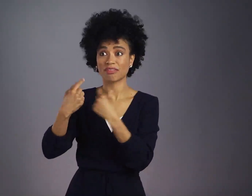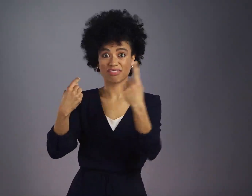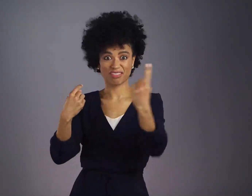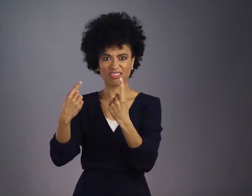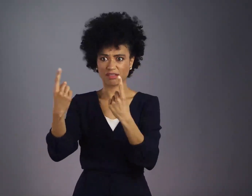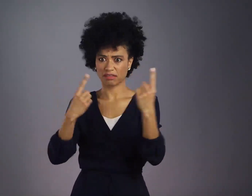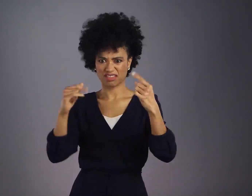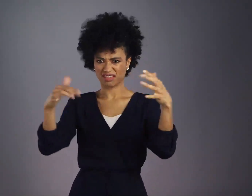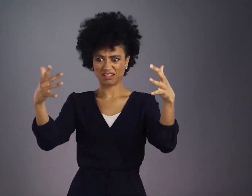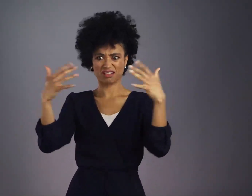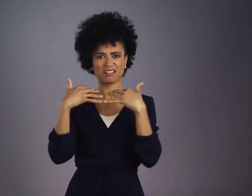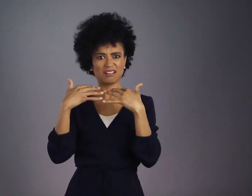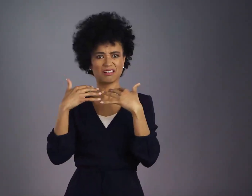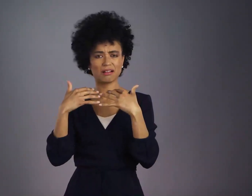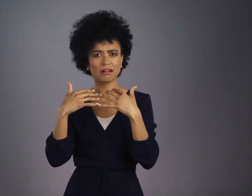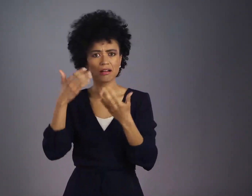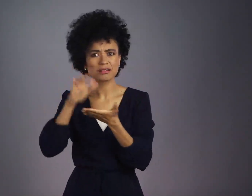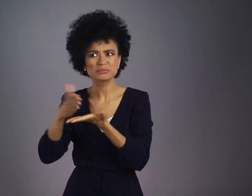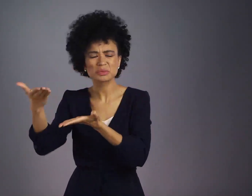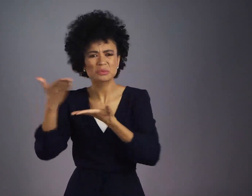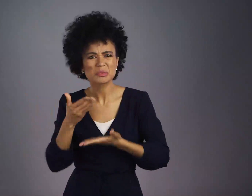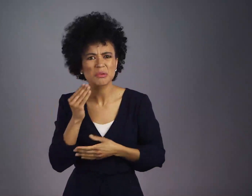our husbands thought we were so inhospitable.